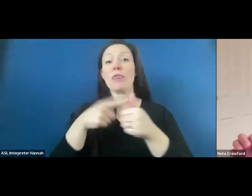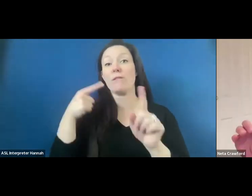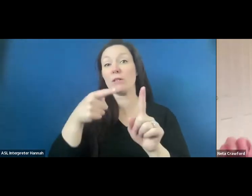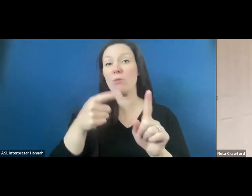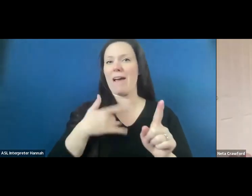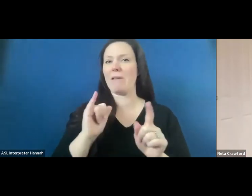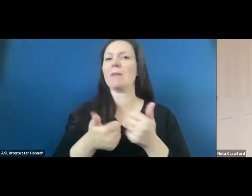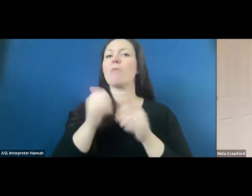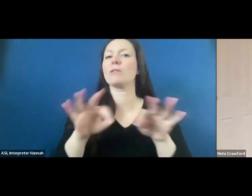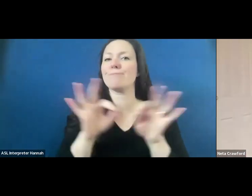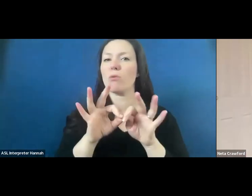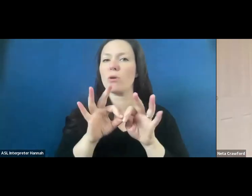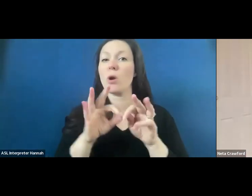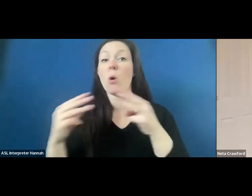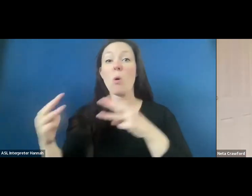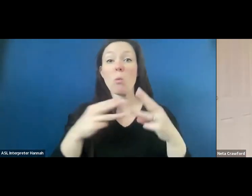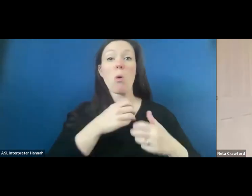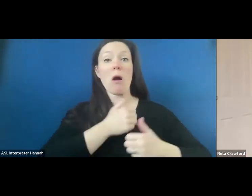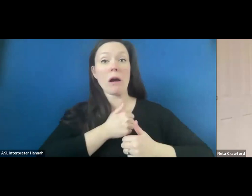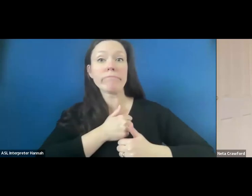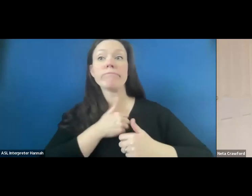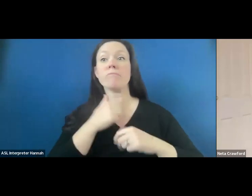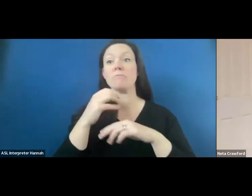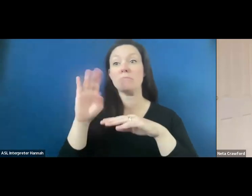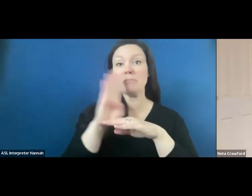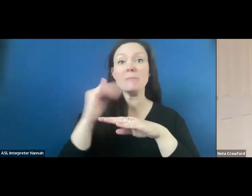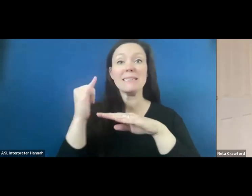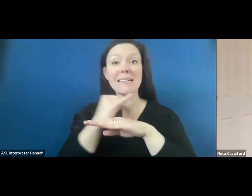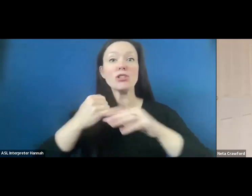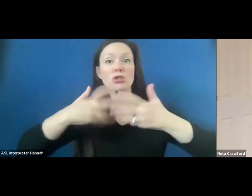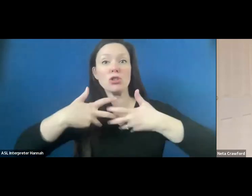that war and military industrialization have been significant contributors